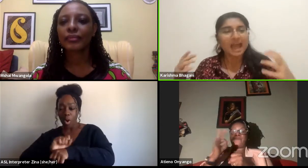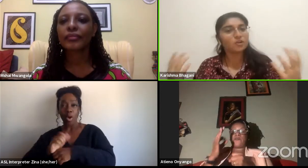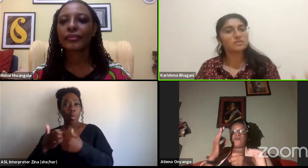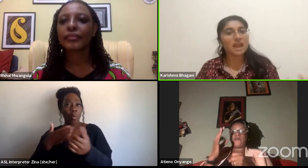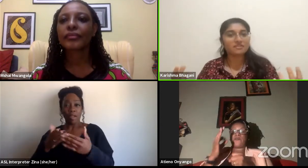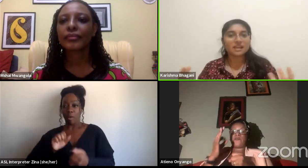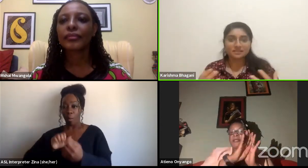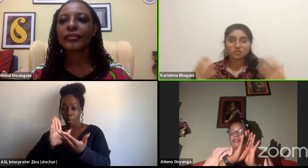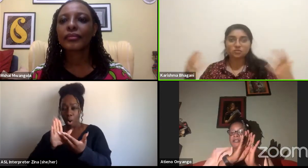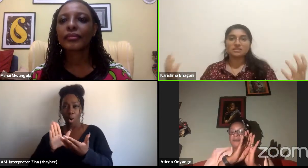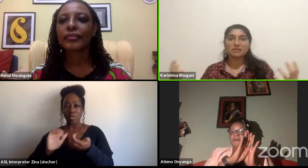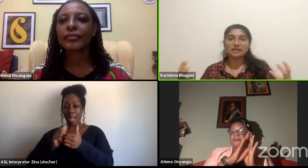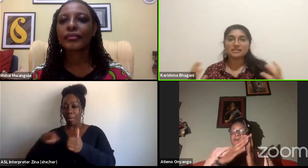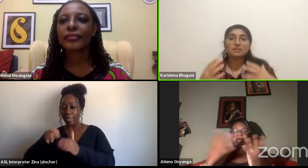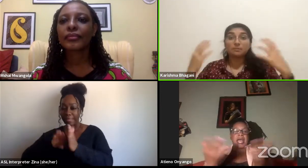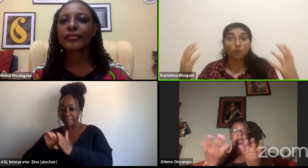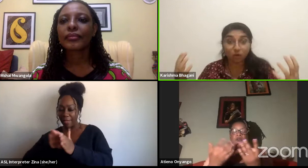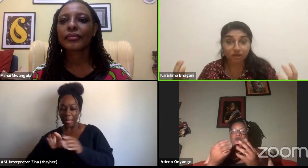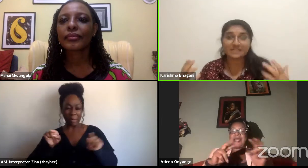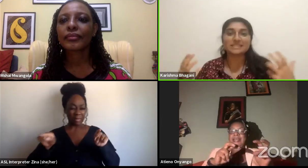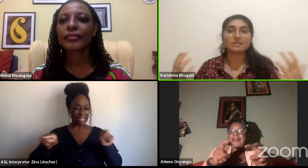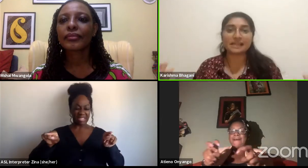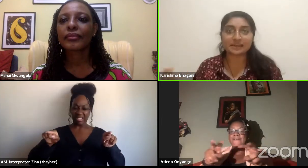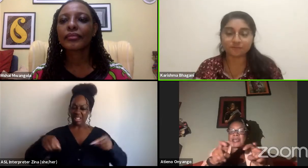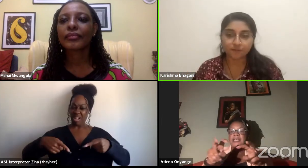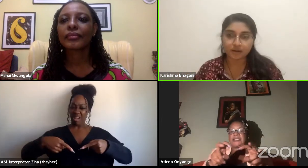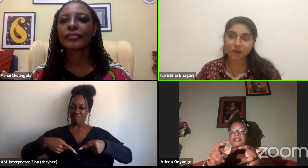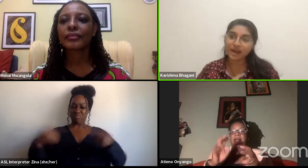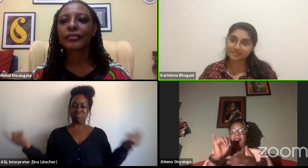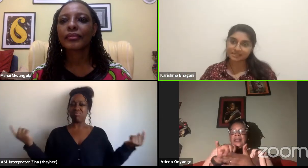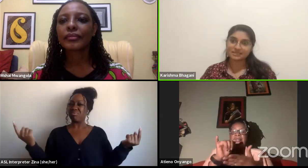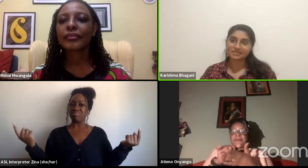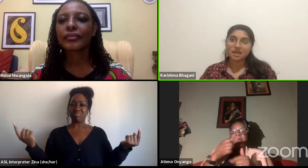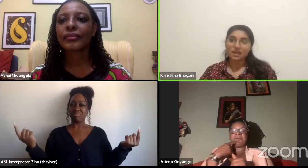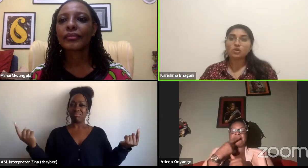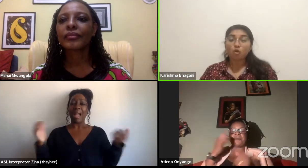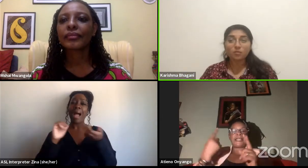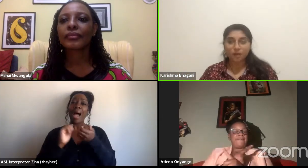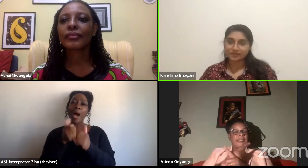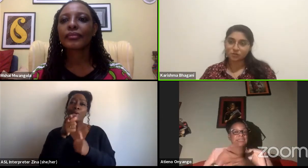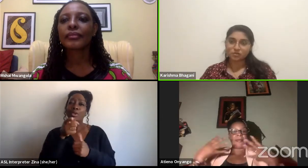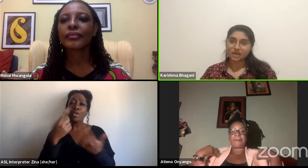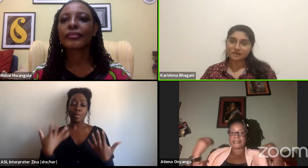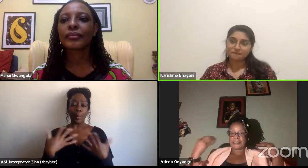how do you navigate these two seemingly polar and seemingly different practices in your own practice today?